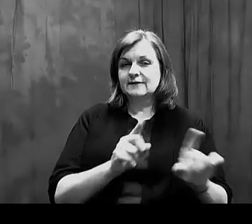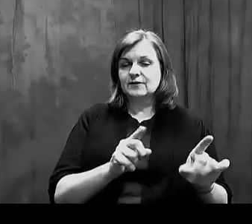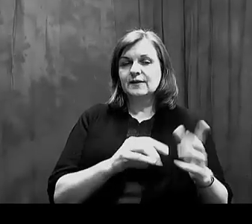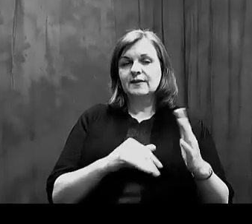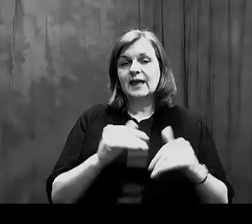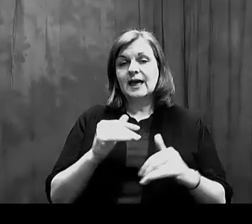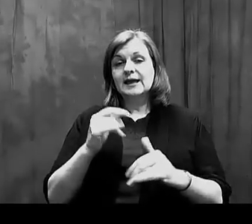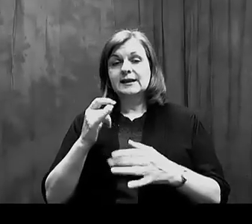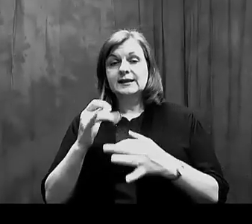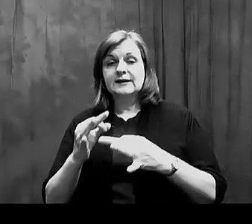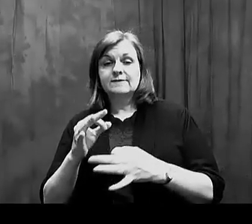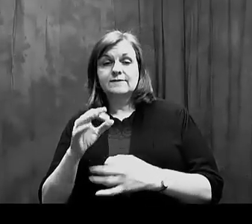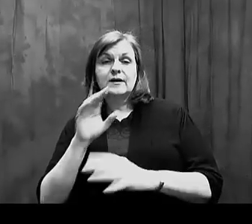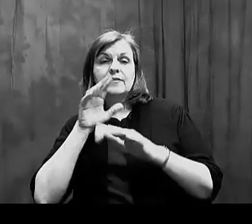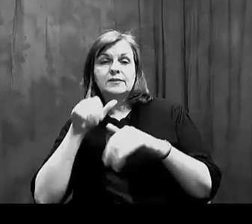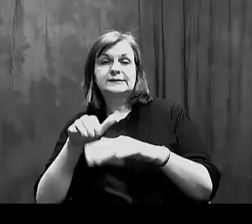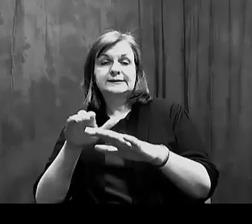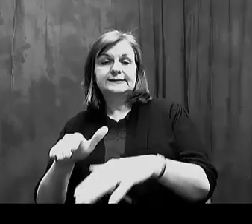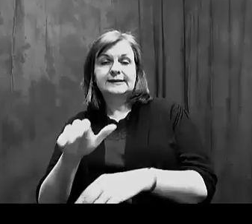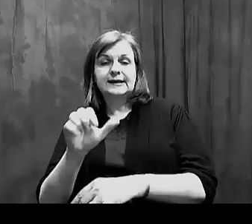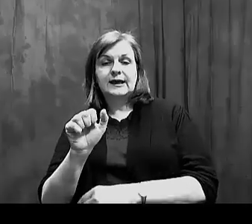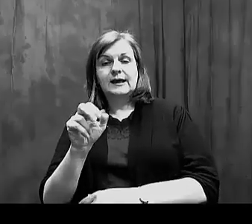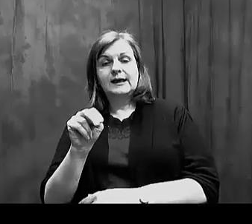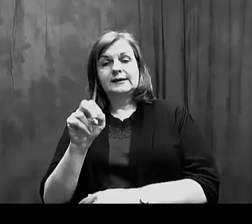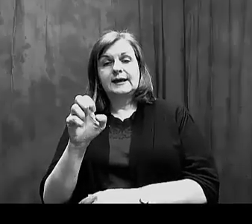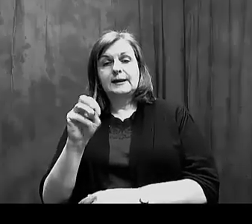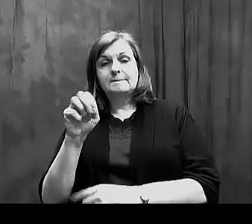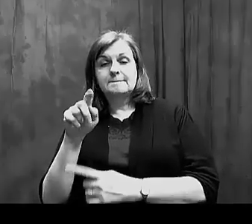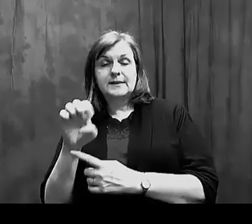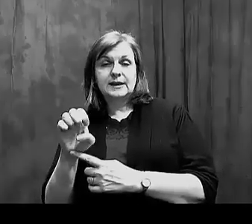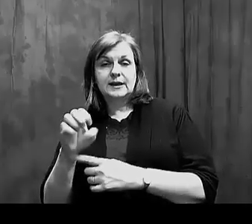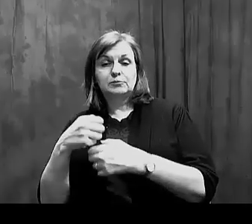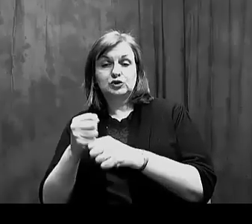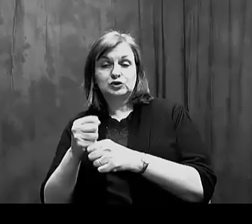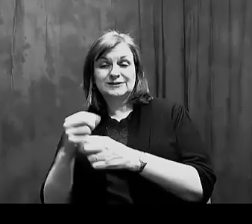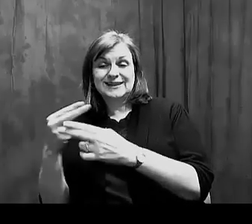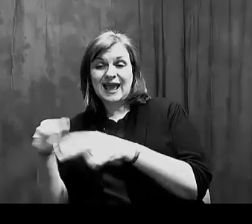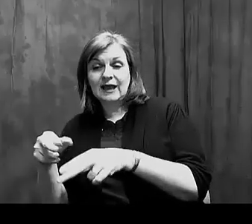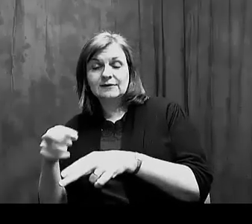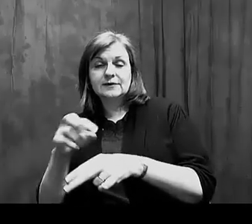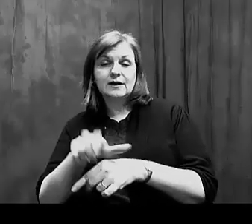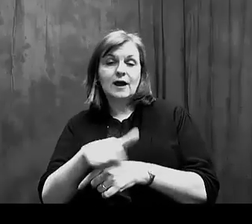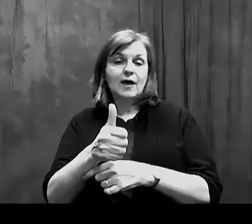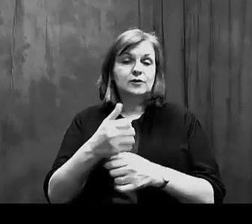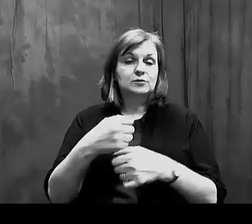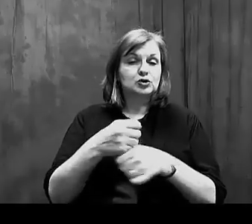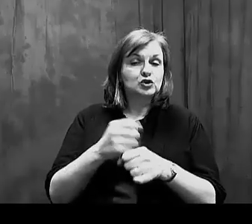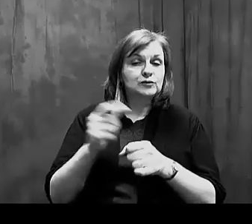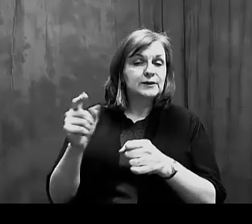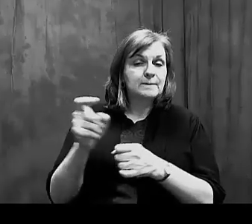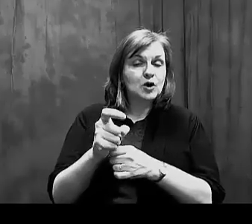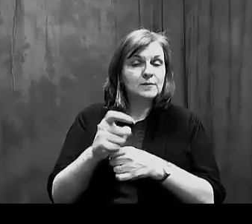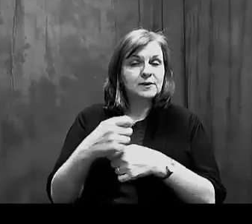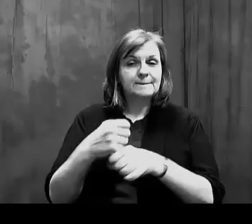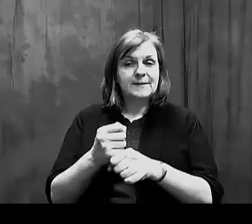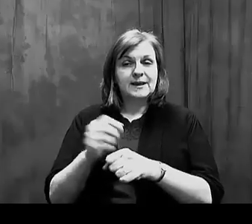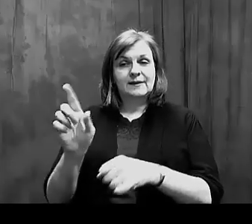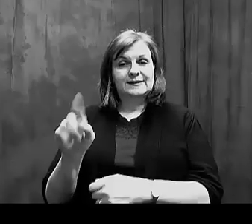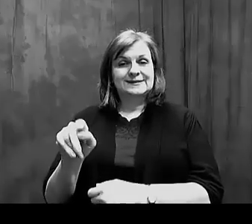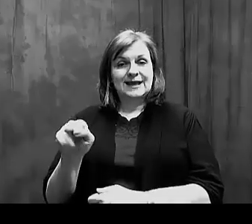a zygote with 2n these organisms that I mentioned that reproduced both sexually and asexually